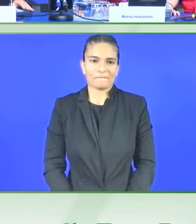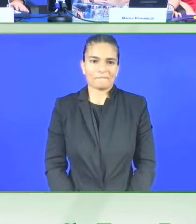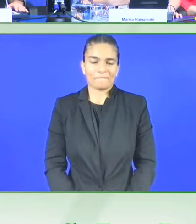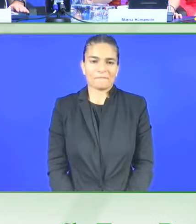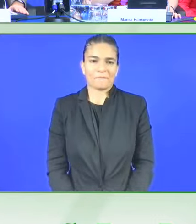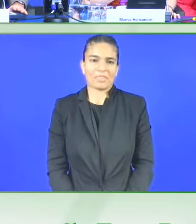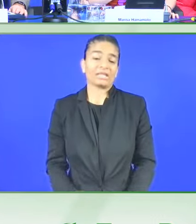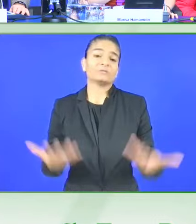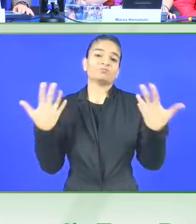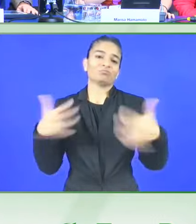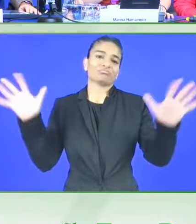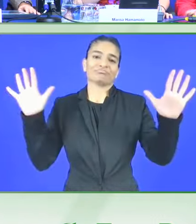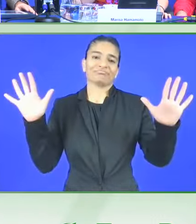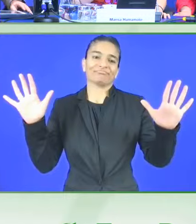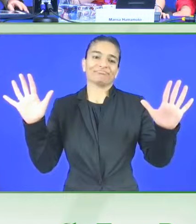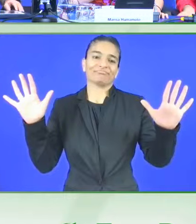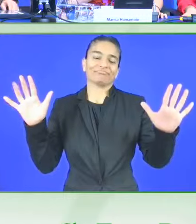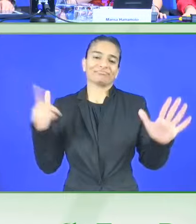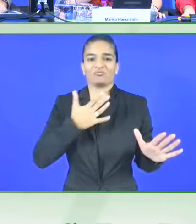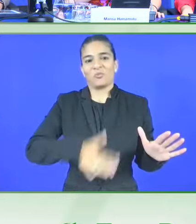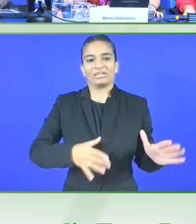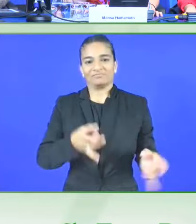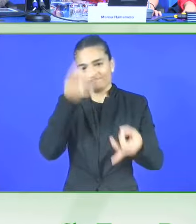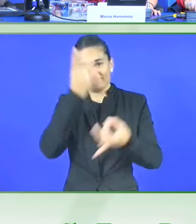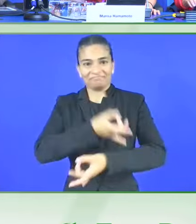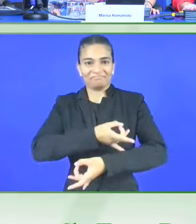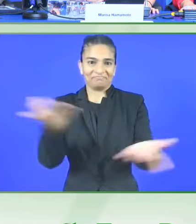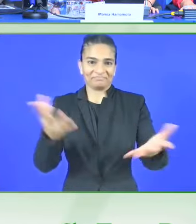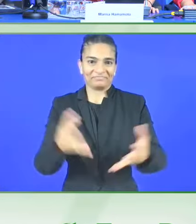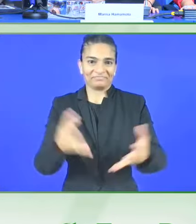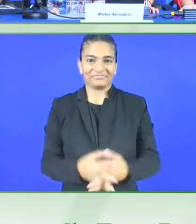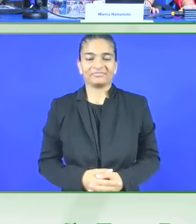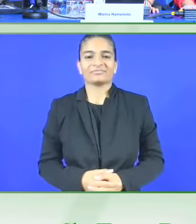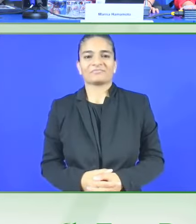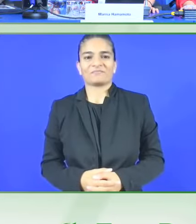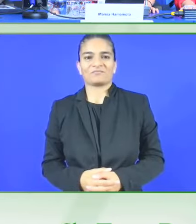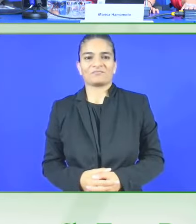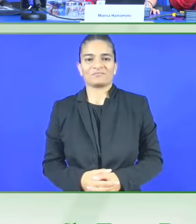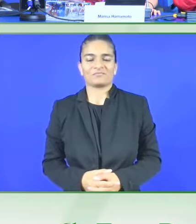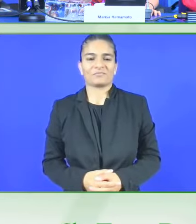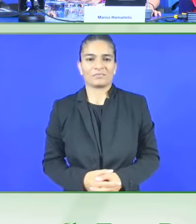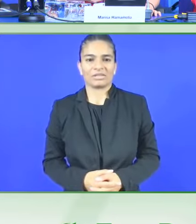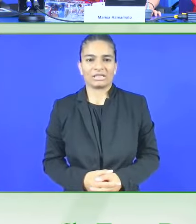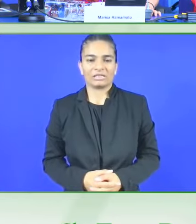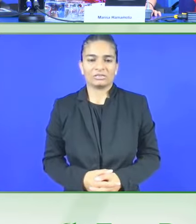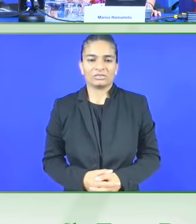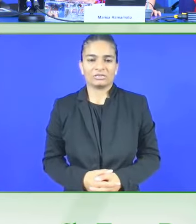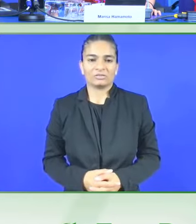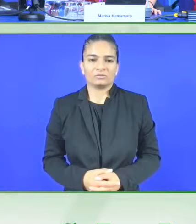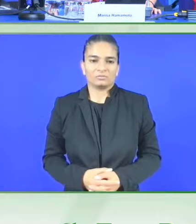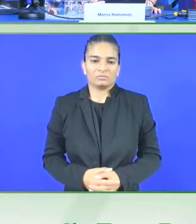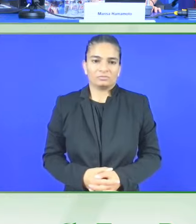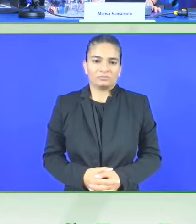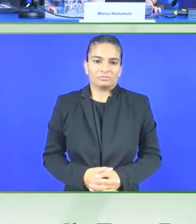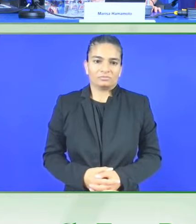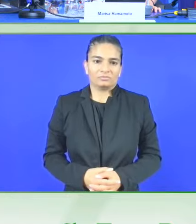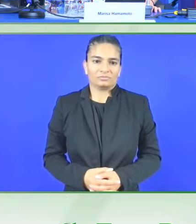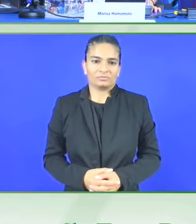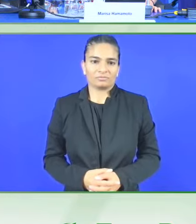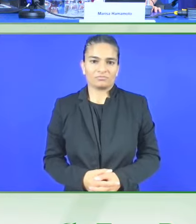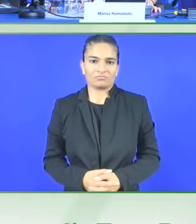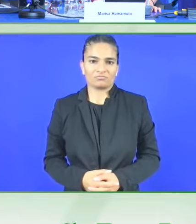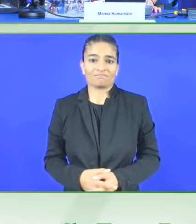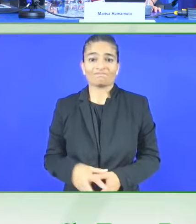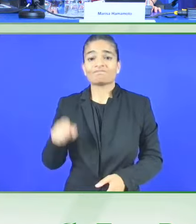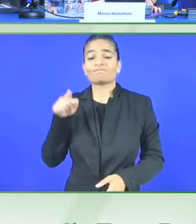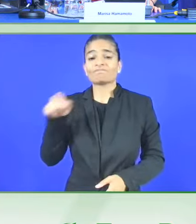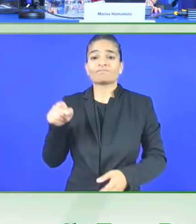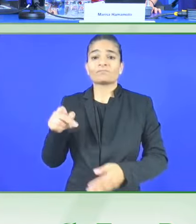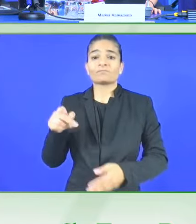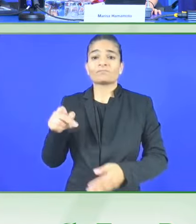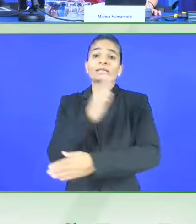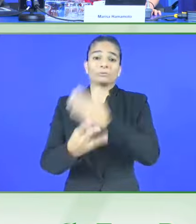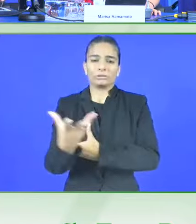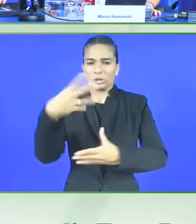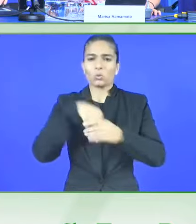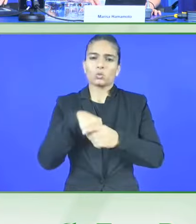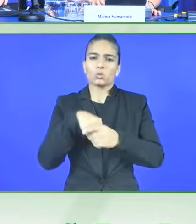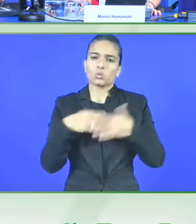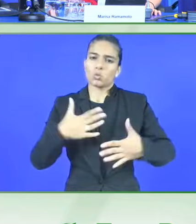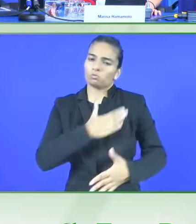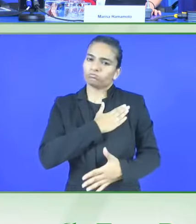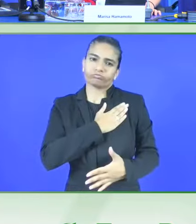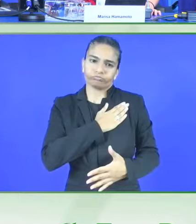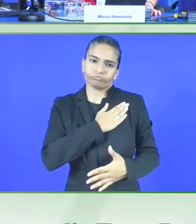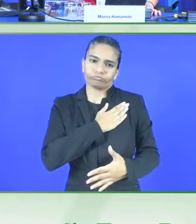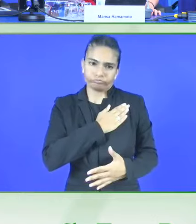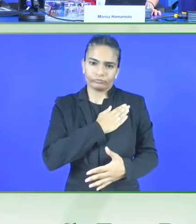This era project seeks innovative forms of art and expression worldwide, that allow people